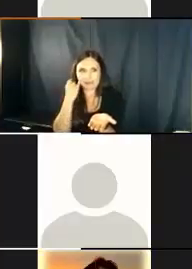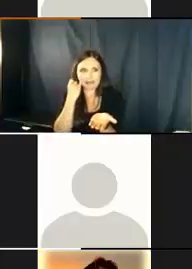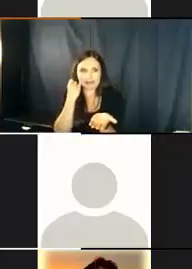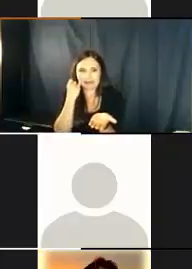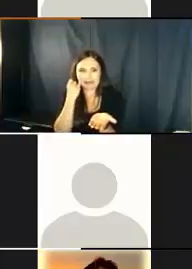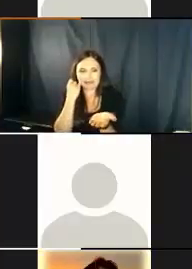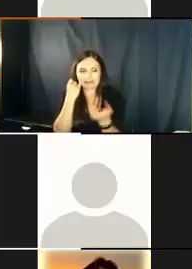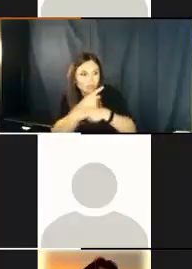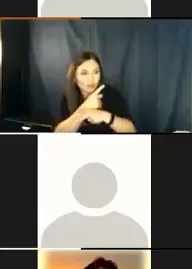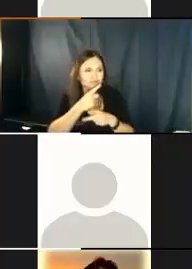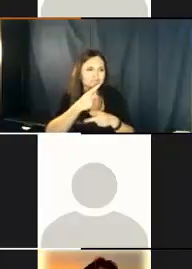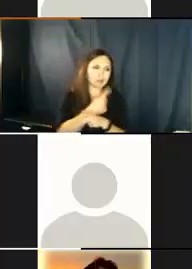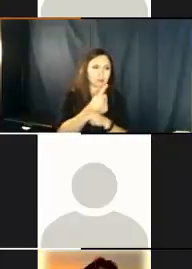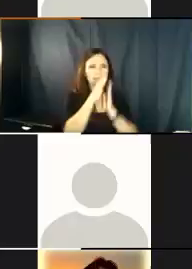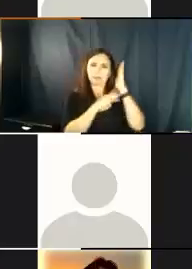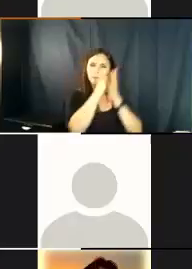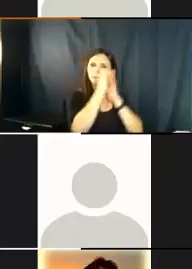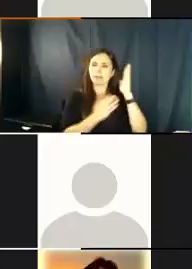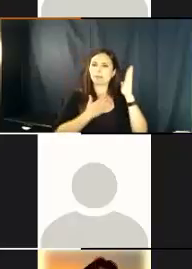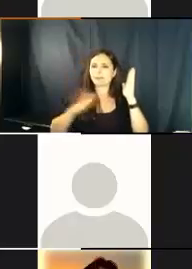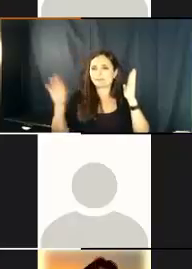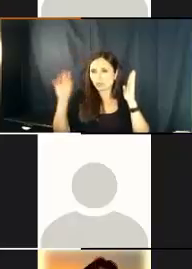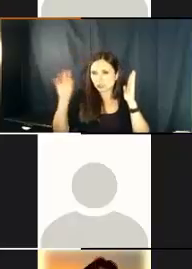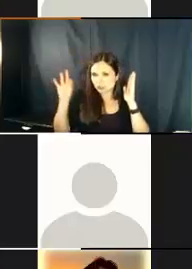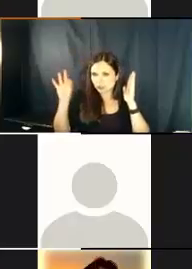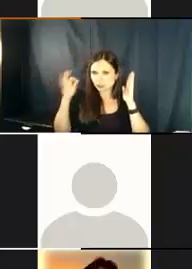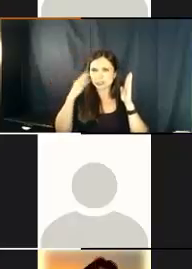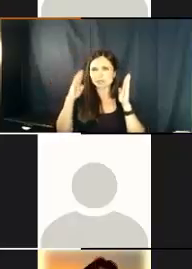properly paint my piece of furniture and I don't know what paint to use and I don't know